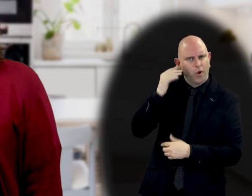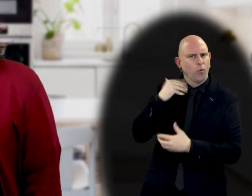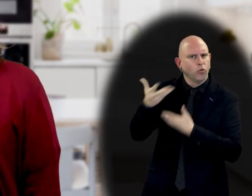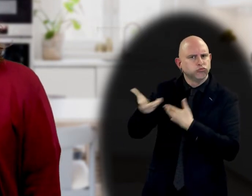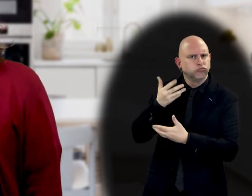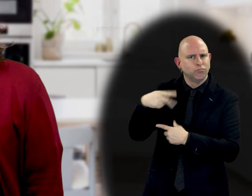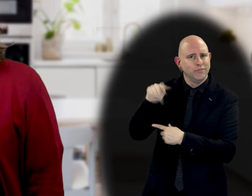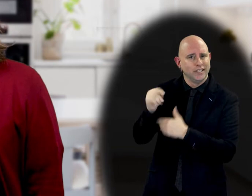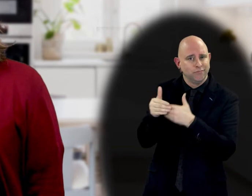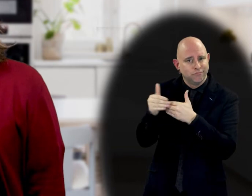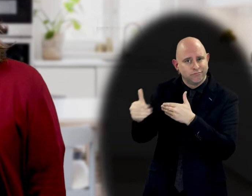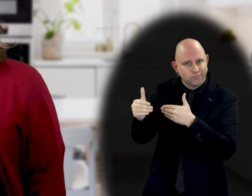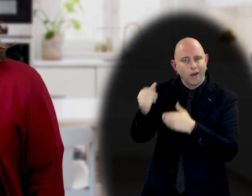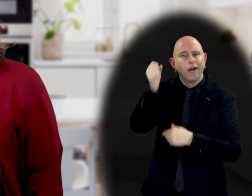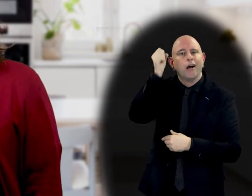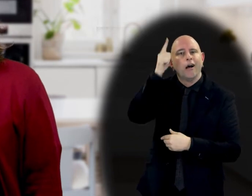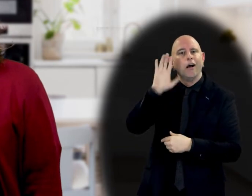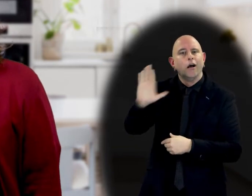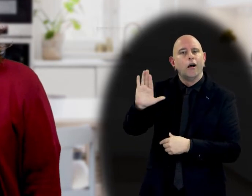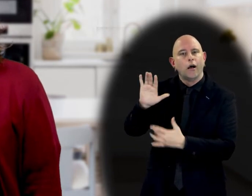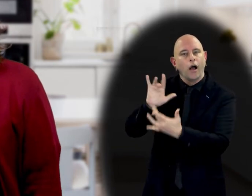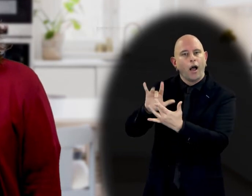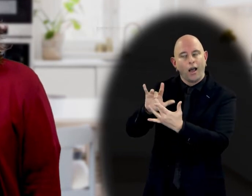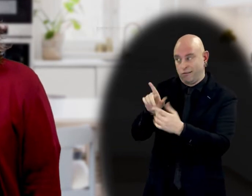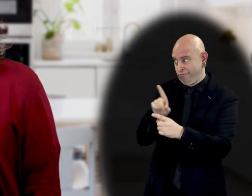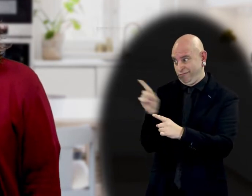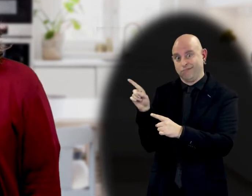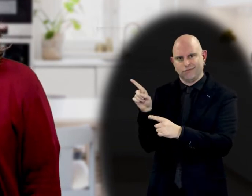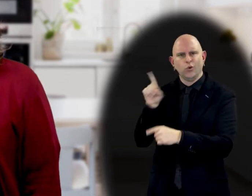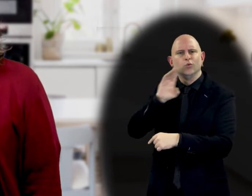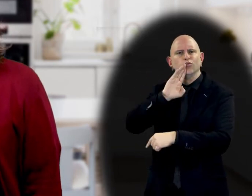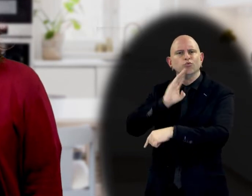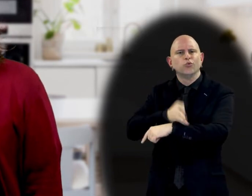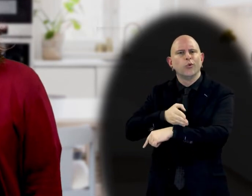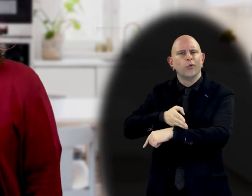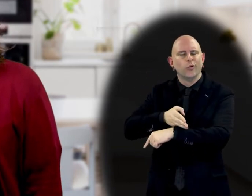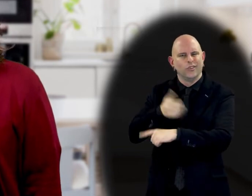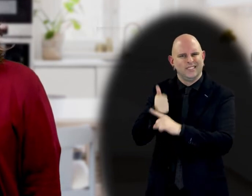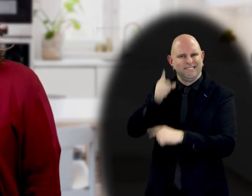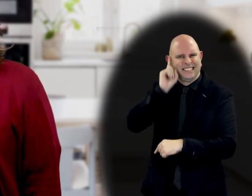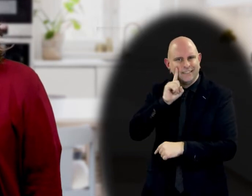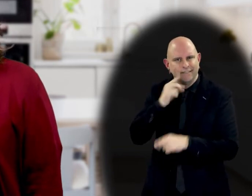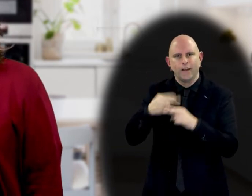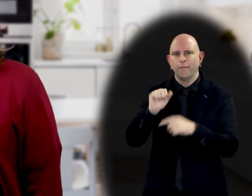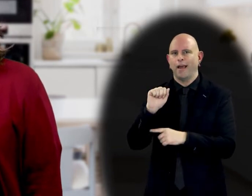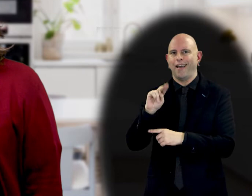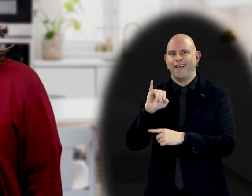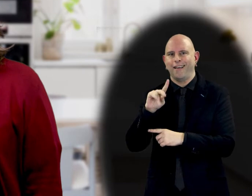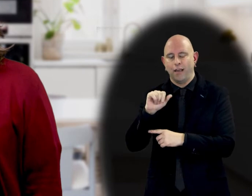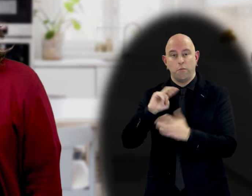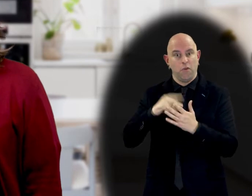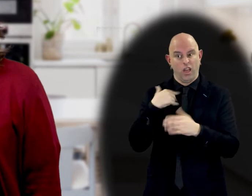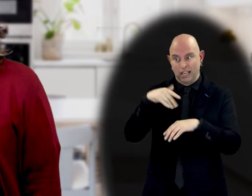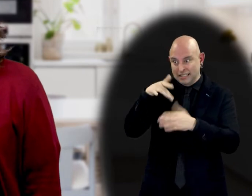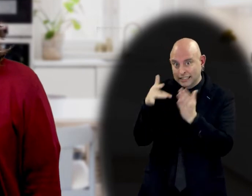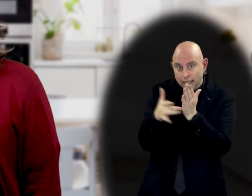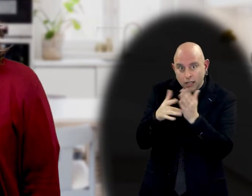I was nervous when I found out that Mary's daughter, Anika, was Deaf and she would be my main contact. I have to communicate a lot of technical information